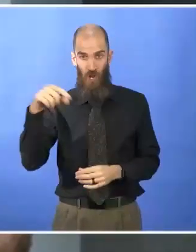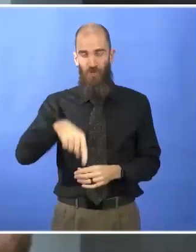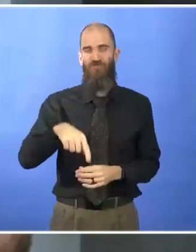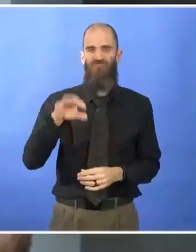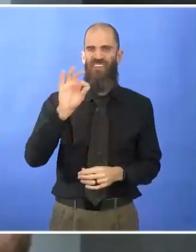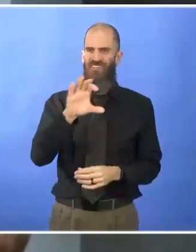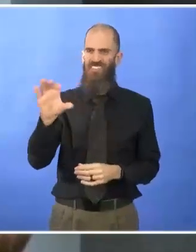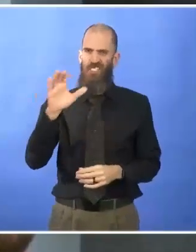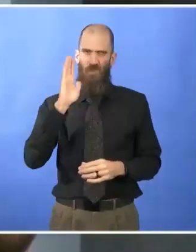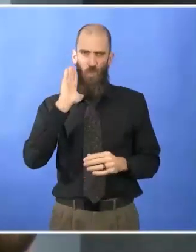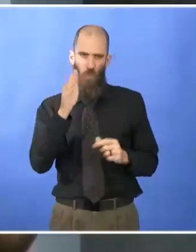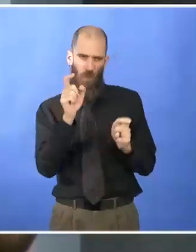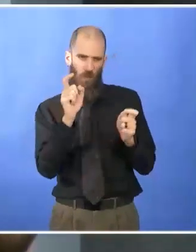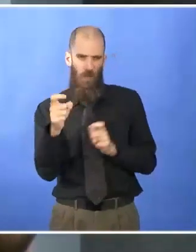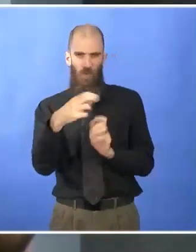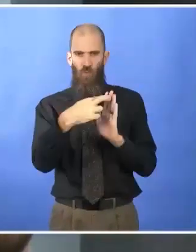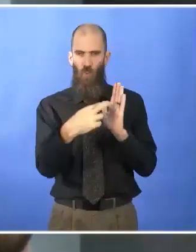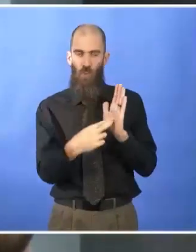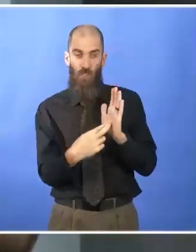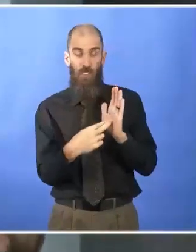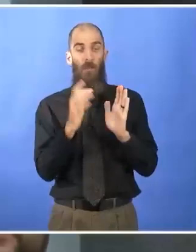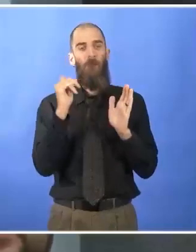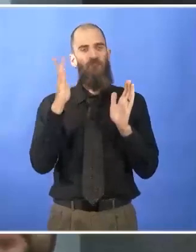RULES TO REQUIRE INMATE CALLING SERVICES PROVIDERS PROVIDE